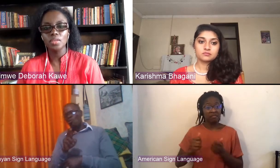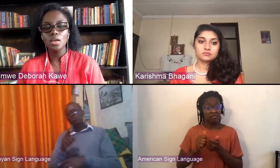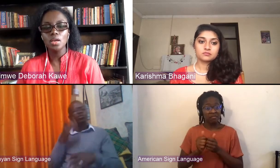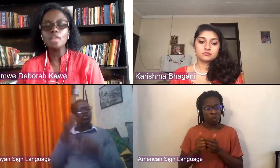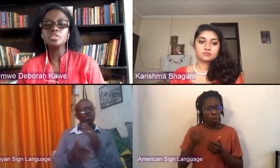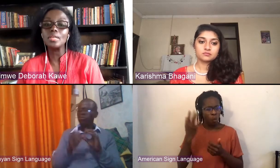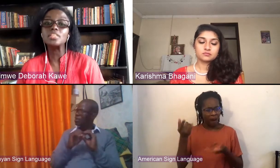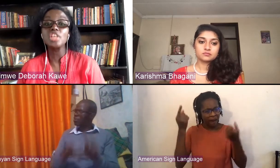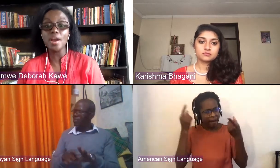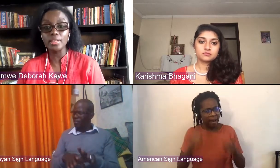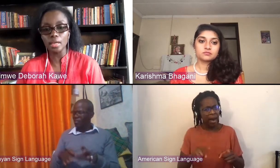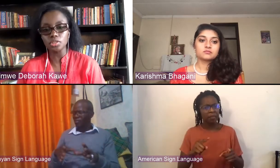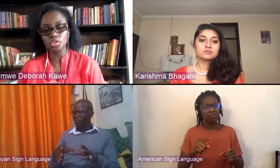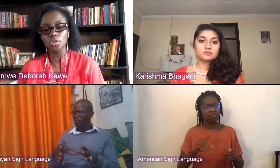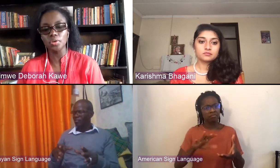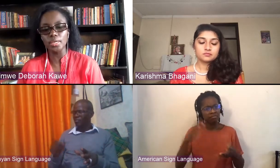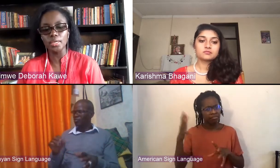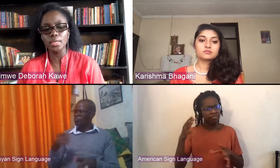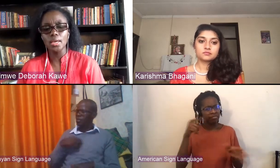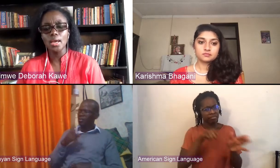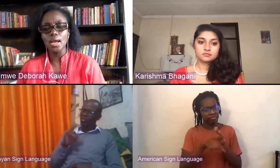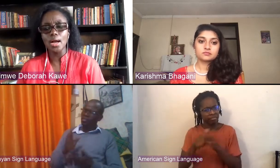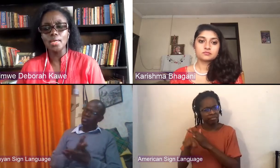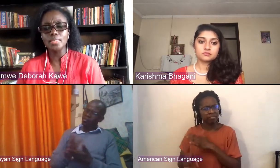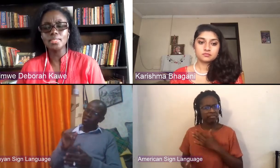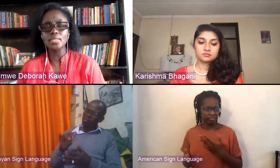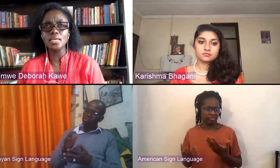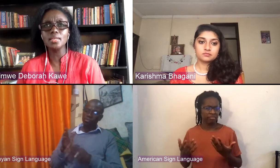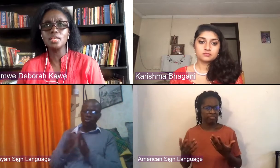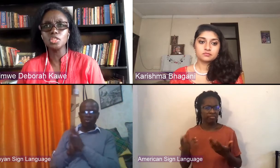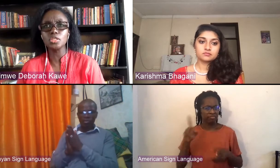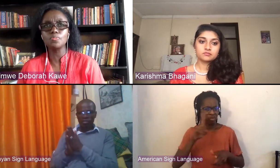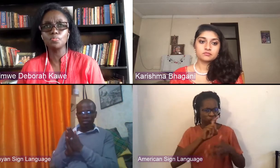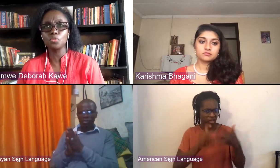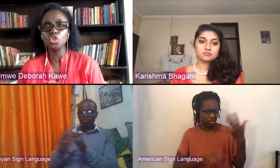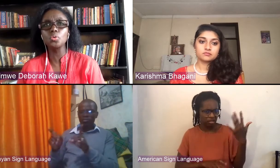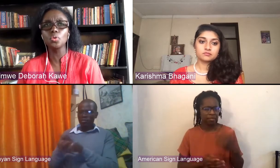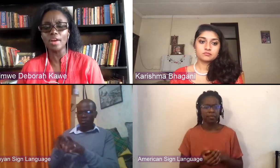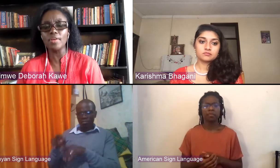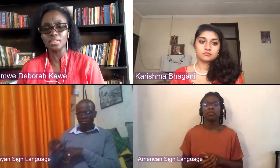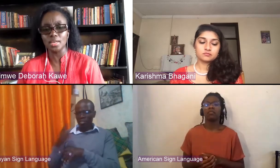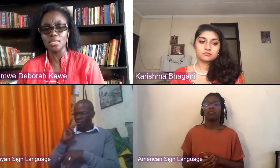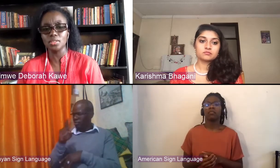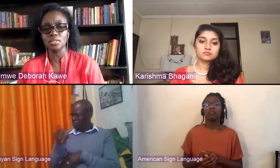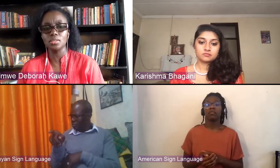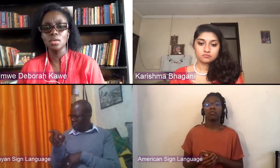And so like sharing that story and seeing these two characters